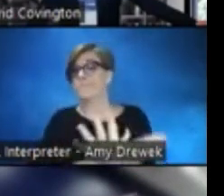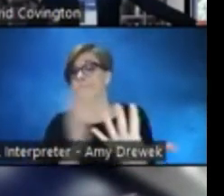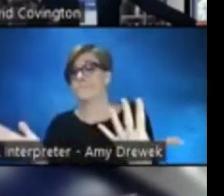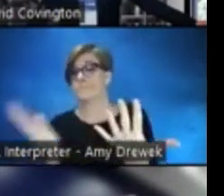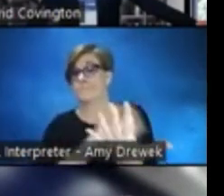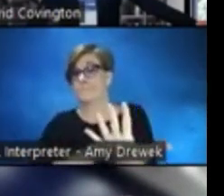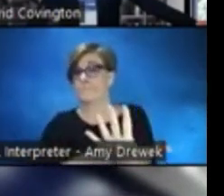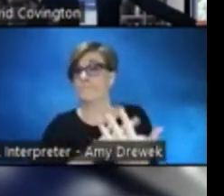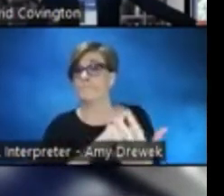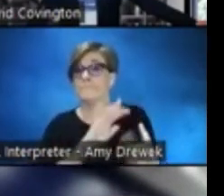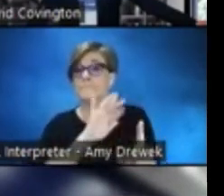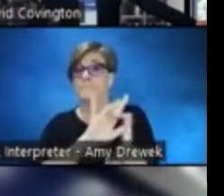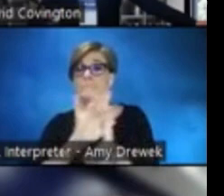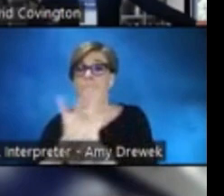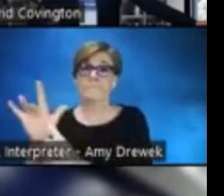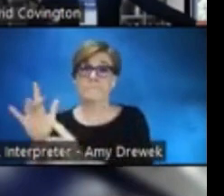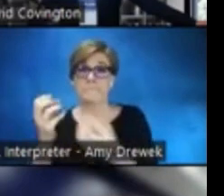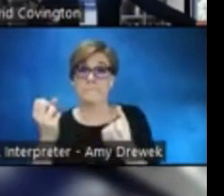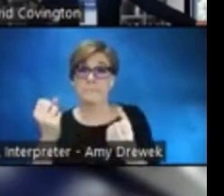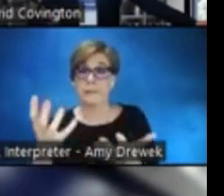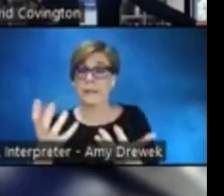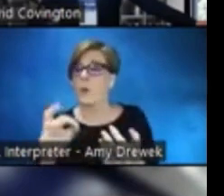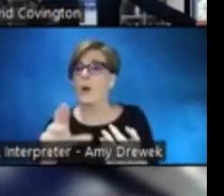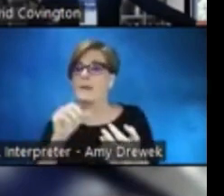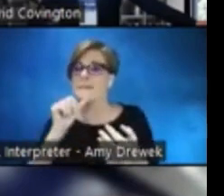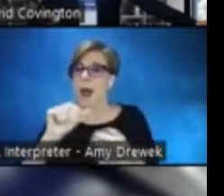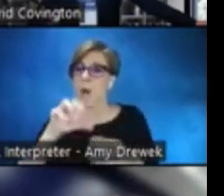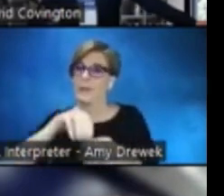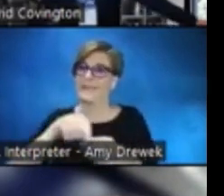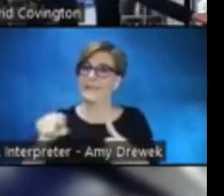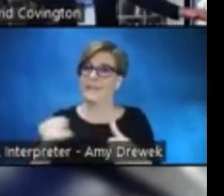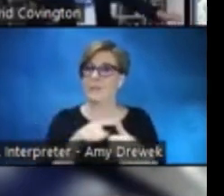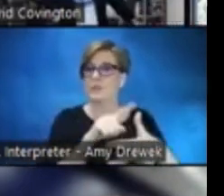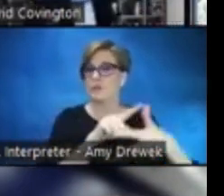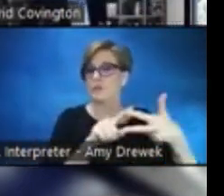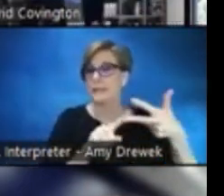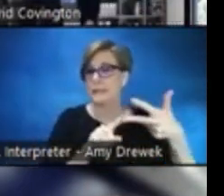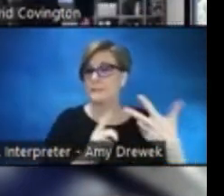IN THE THREE LEGS, BUT RELATED TO CRISIS AND SUICIDE PREVENTION.